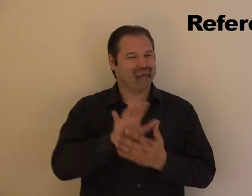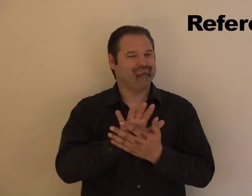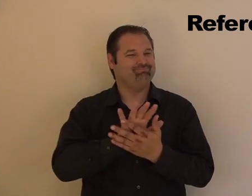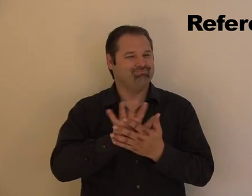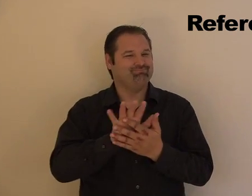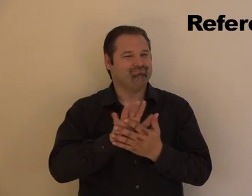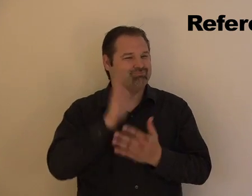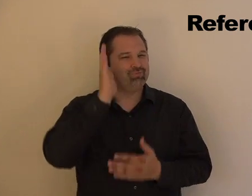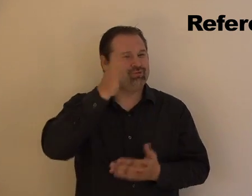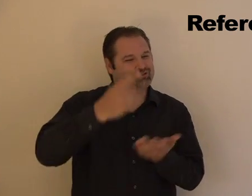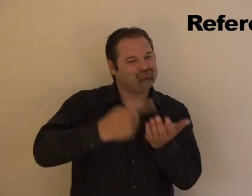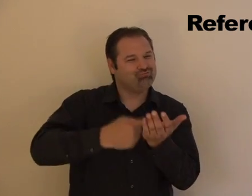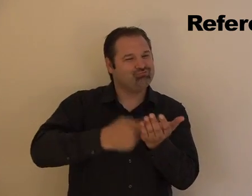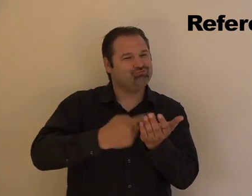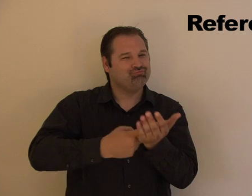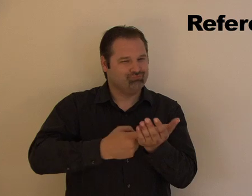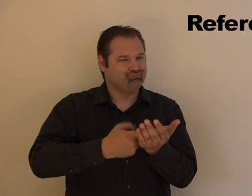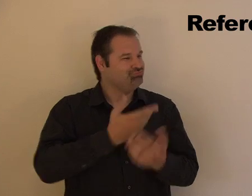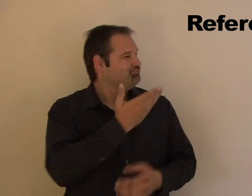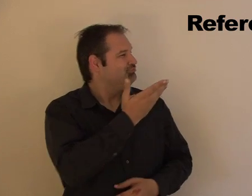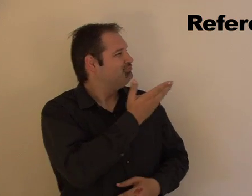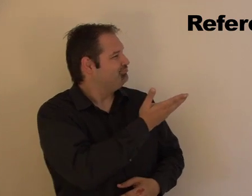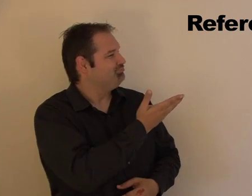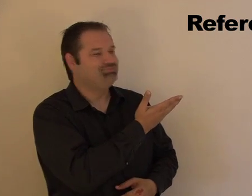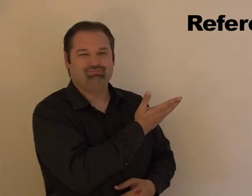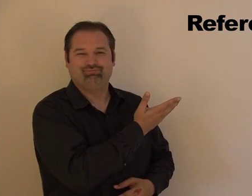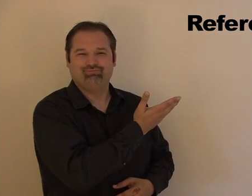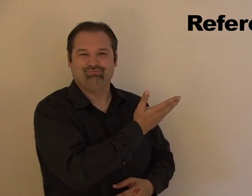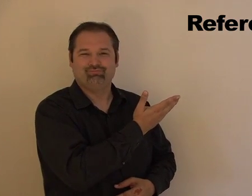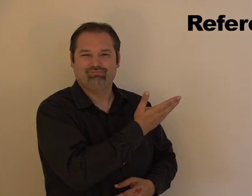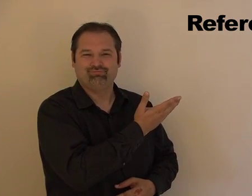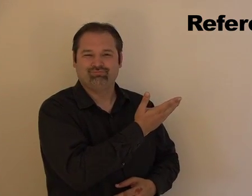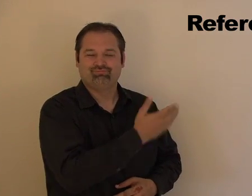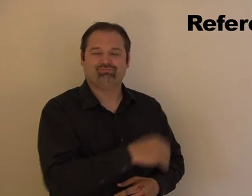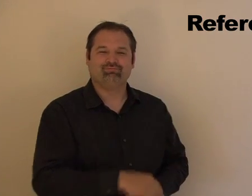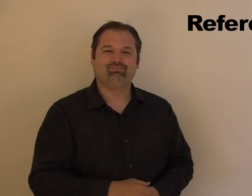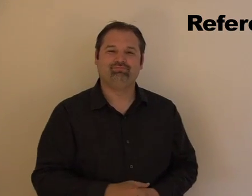Specifically, we will be looking at two things.